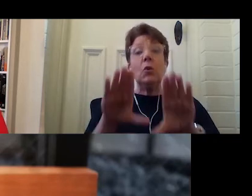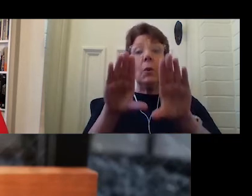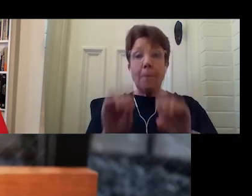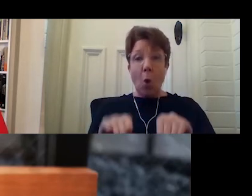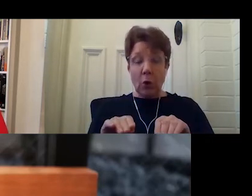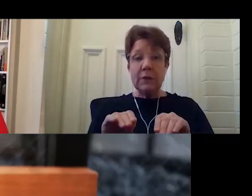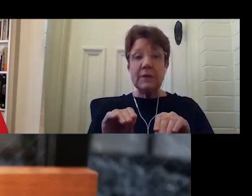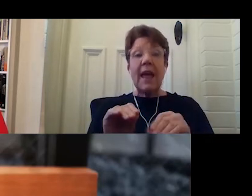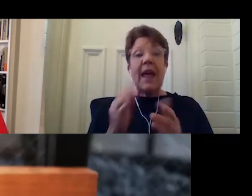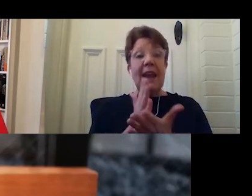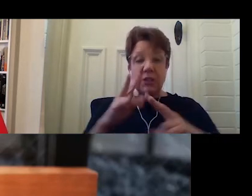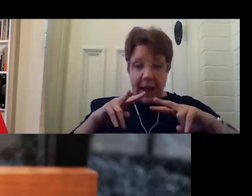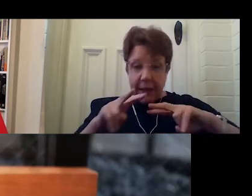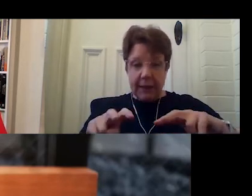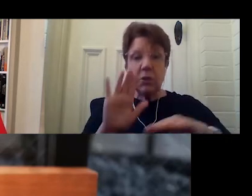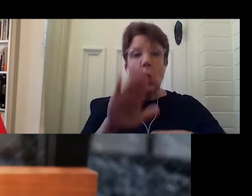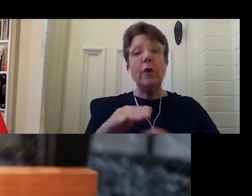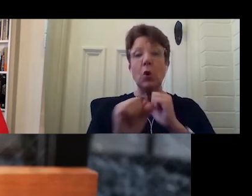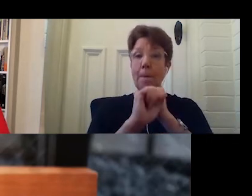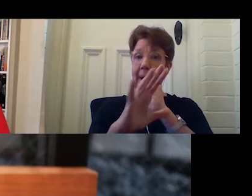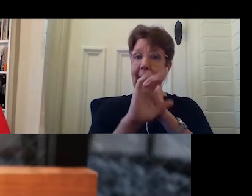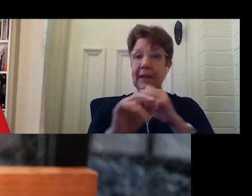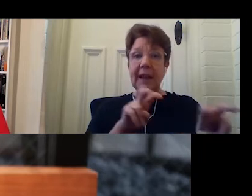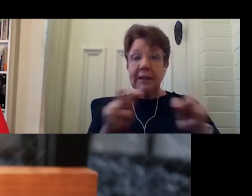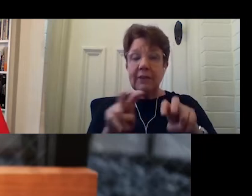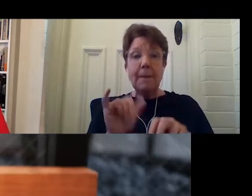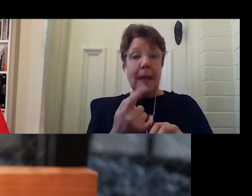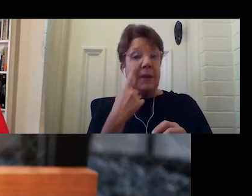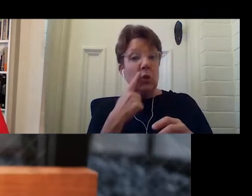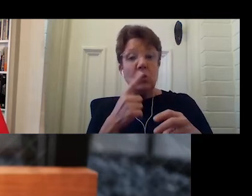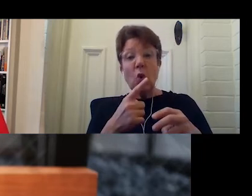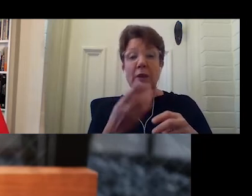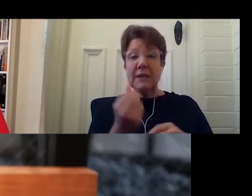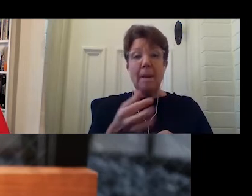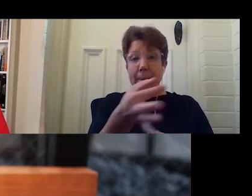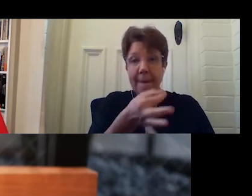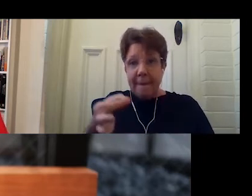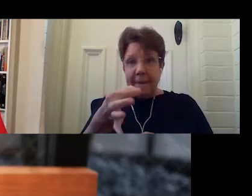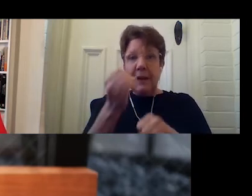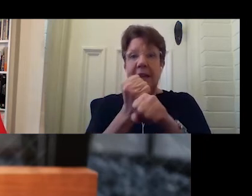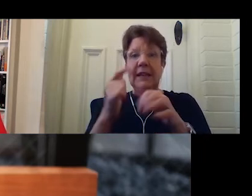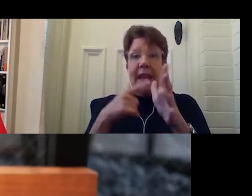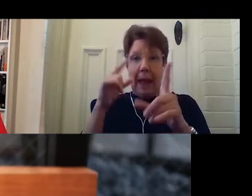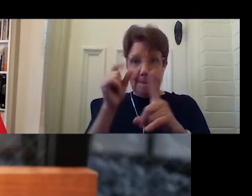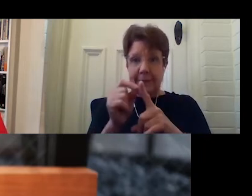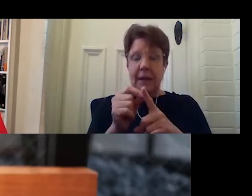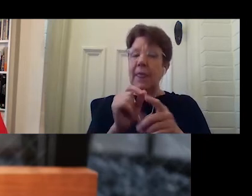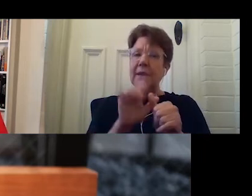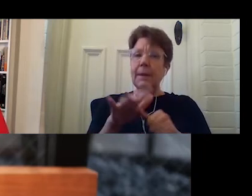analysis of your marketing activities, it's very likely that you identified some gaps in there and that's the best place to start.